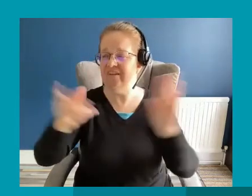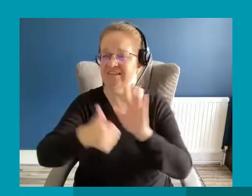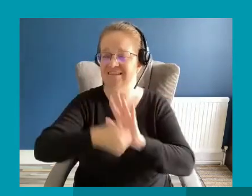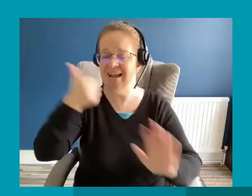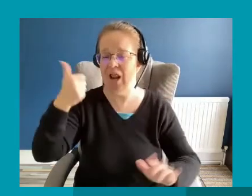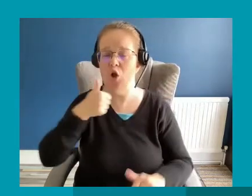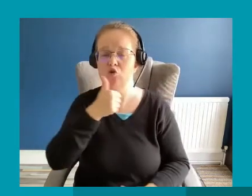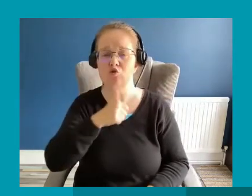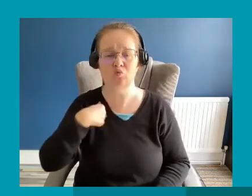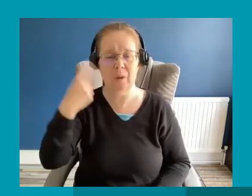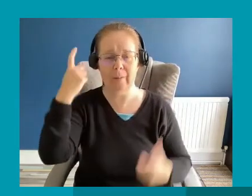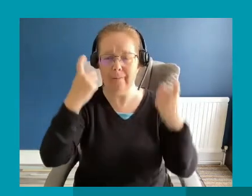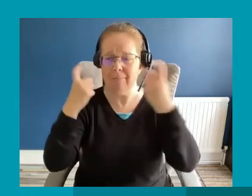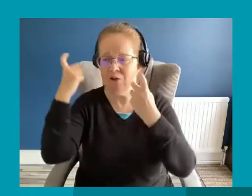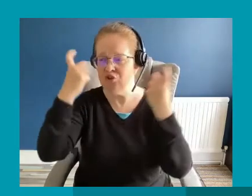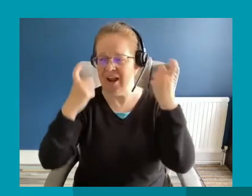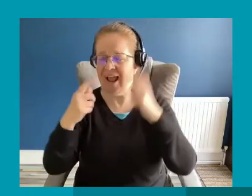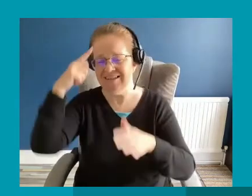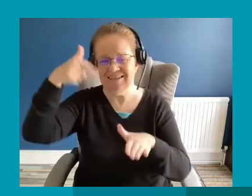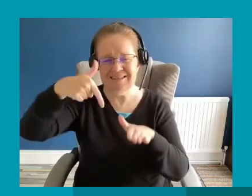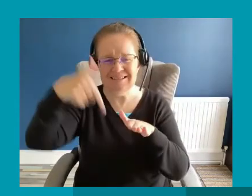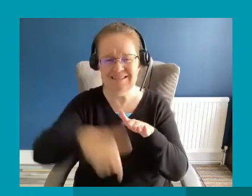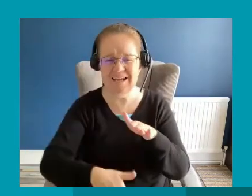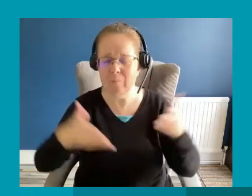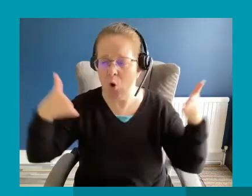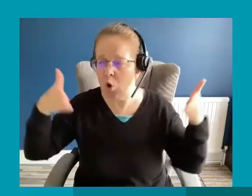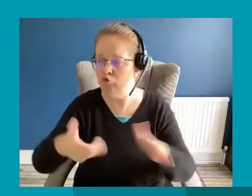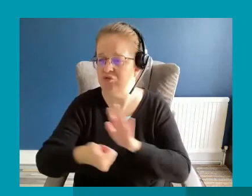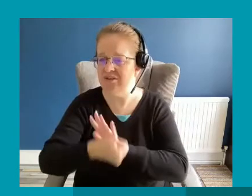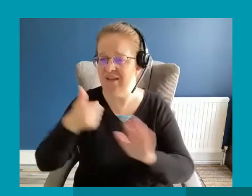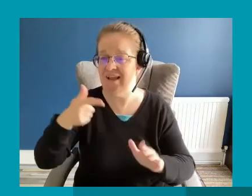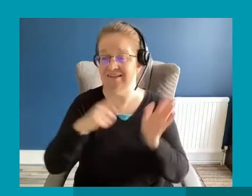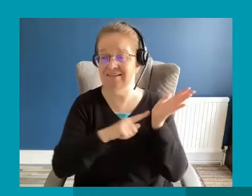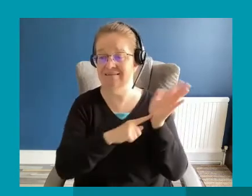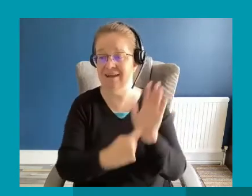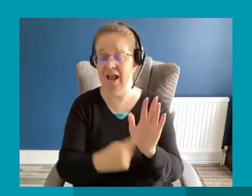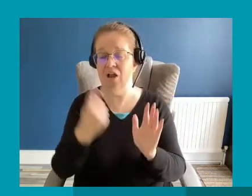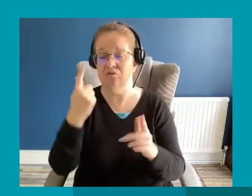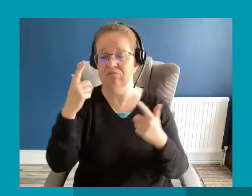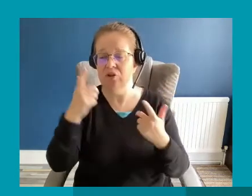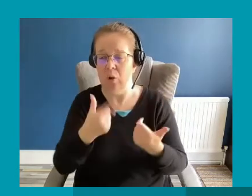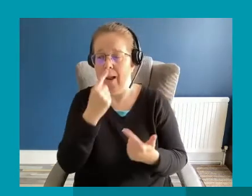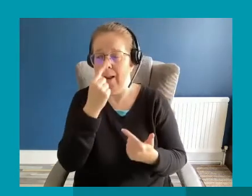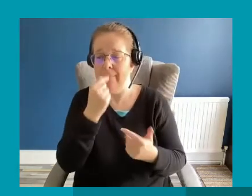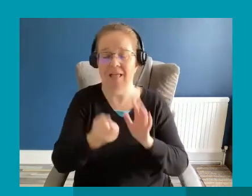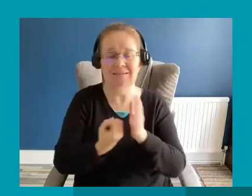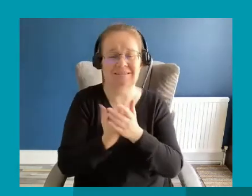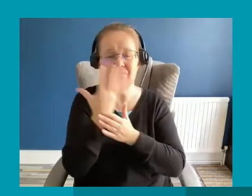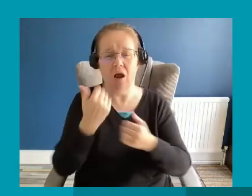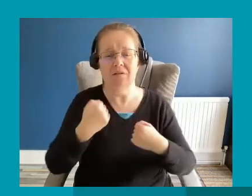skills and use my imagination and deep concentration skills. This is demonstrated in my ability to develop and enhance my skills.